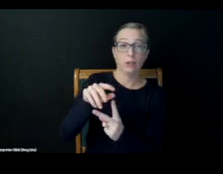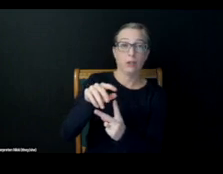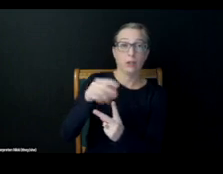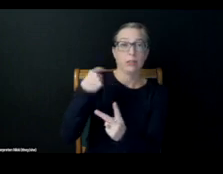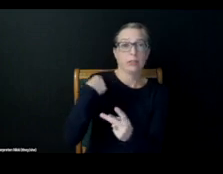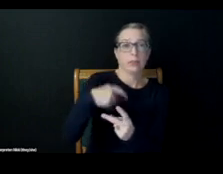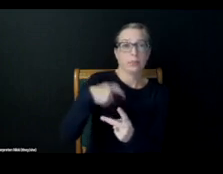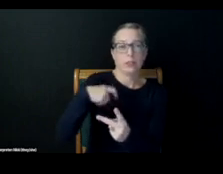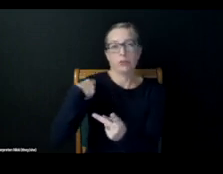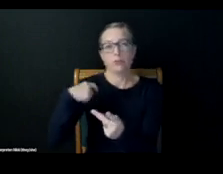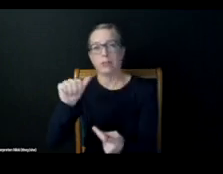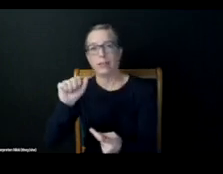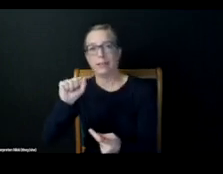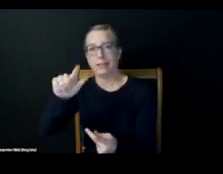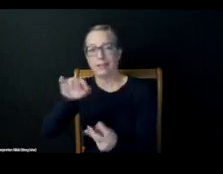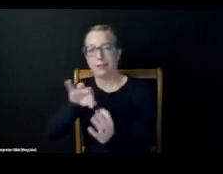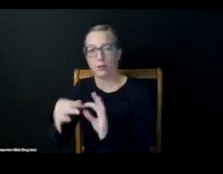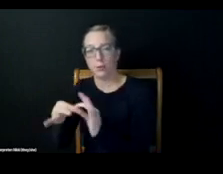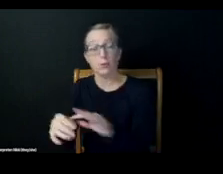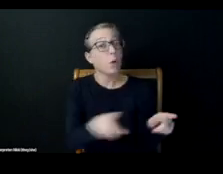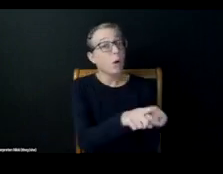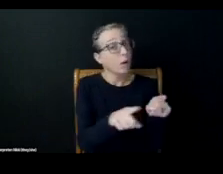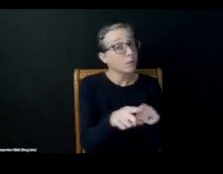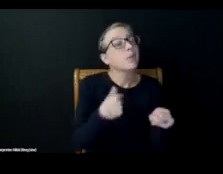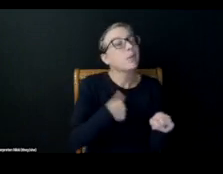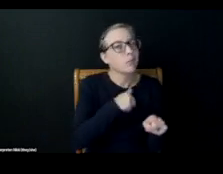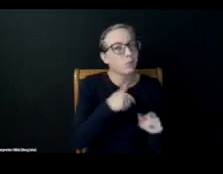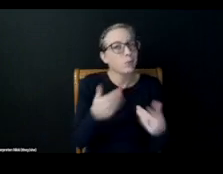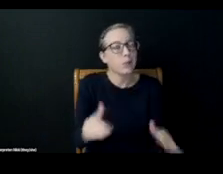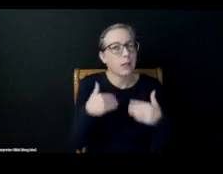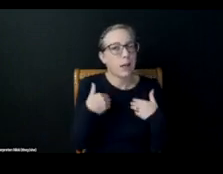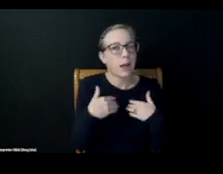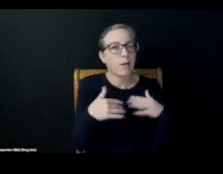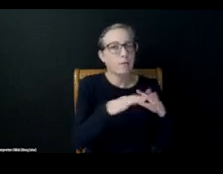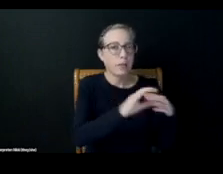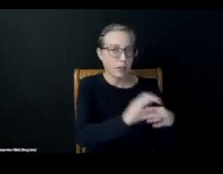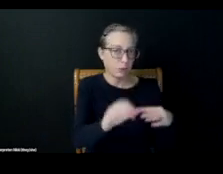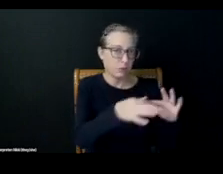You can turn that on from the CC button at the bottom of the zoom screen.